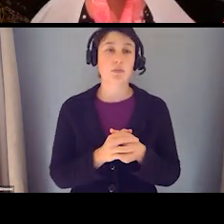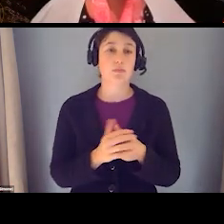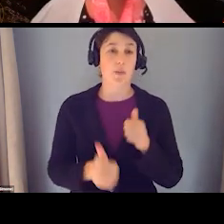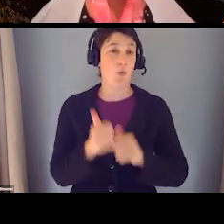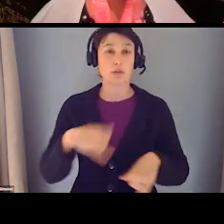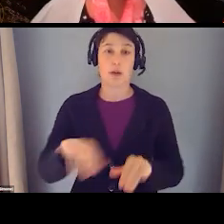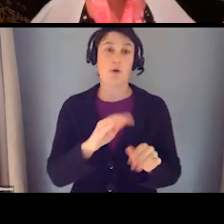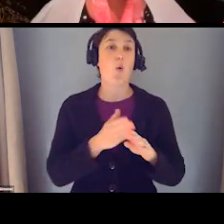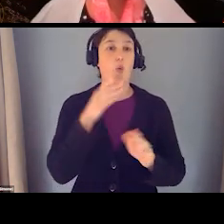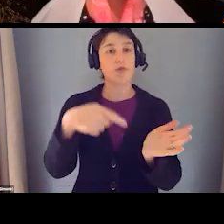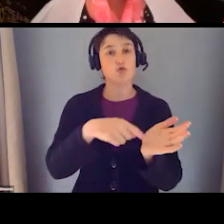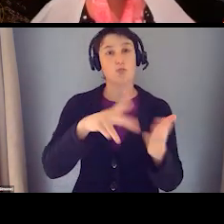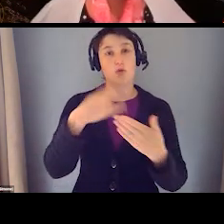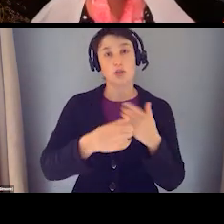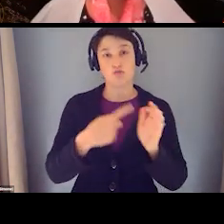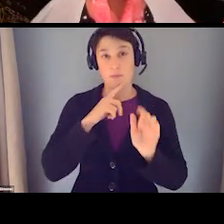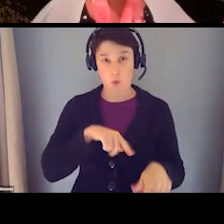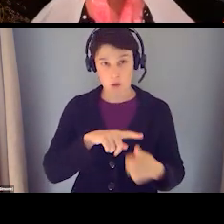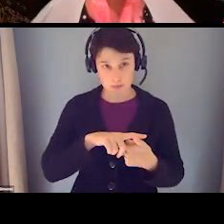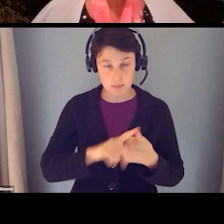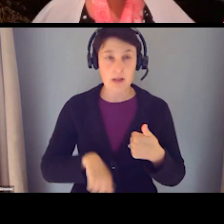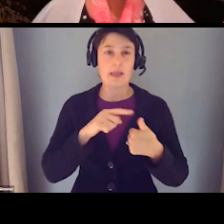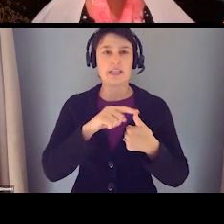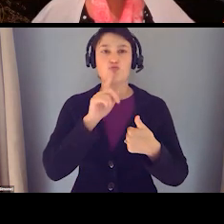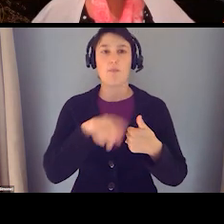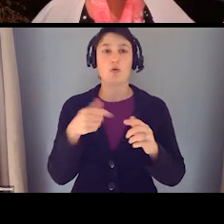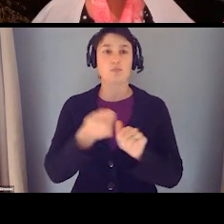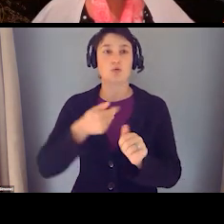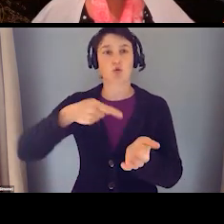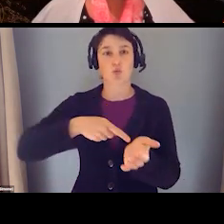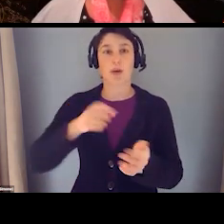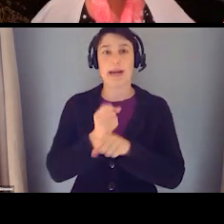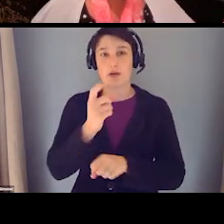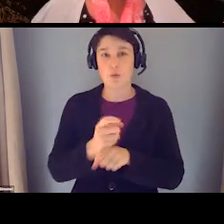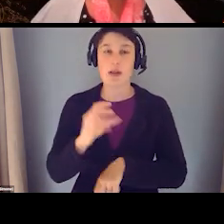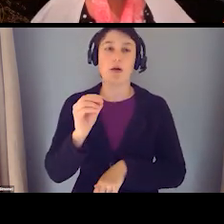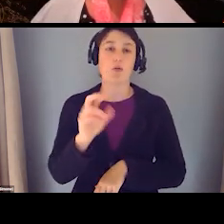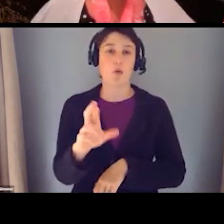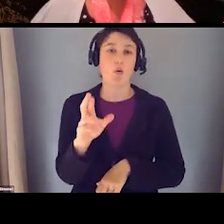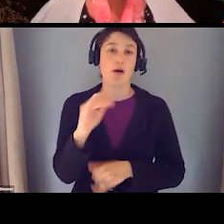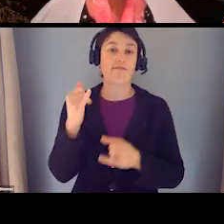These reports are due annually or final report is due at the end of the award period